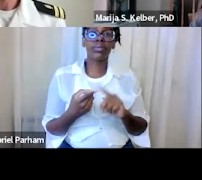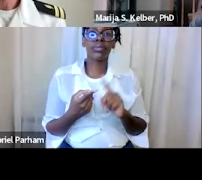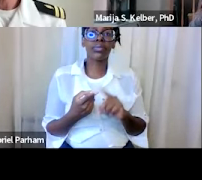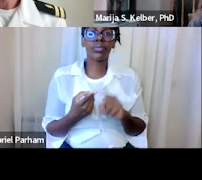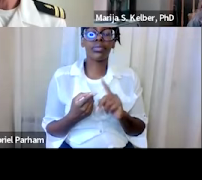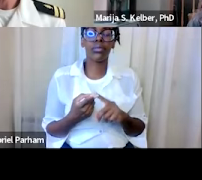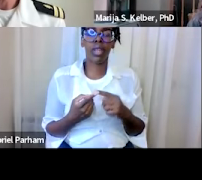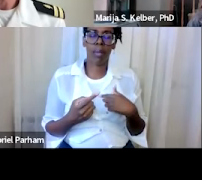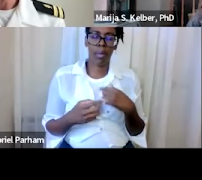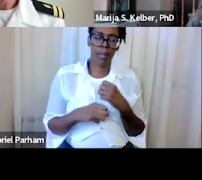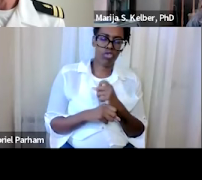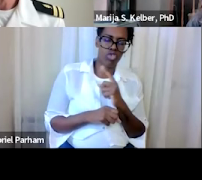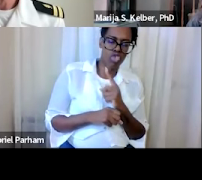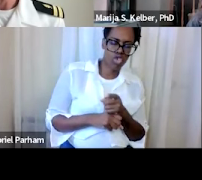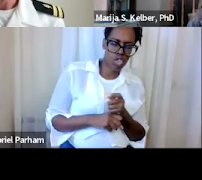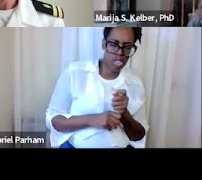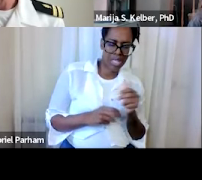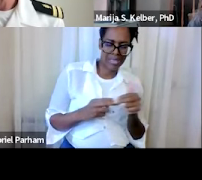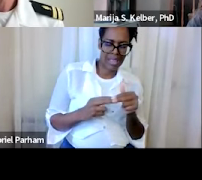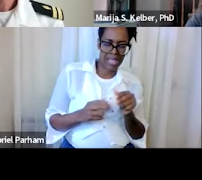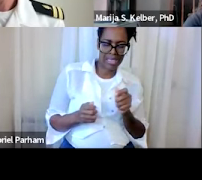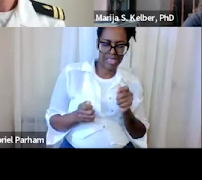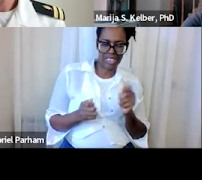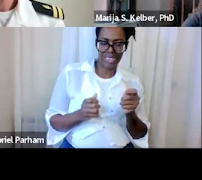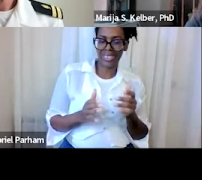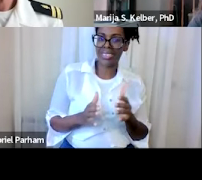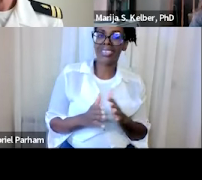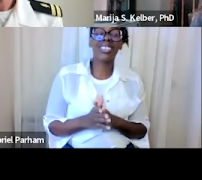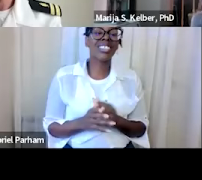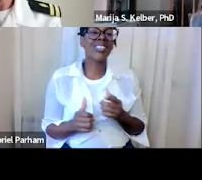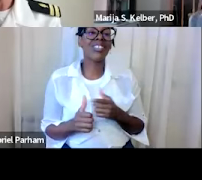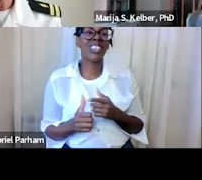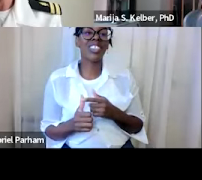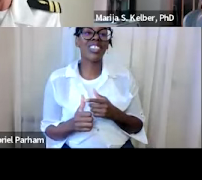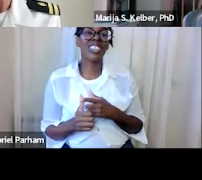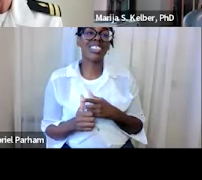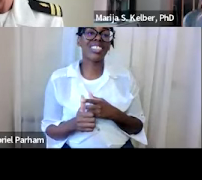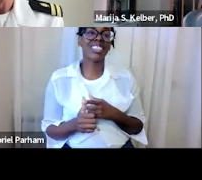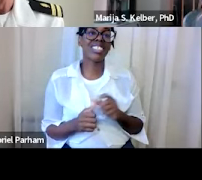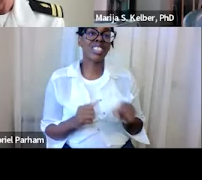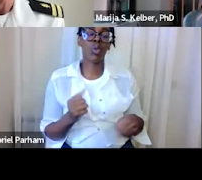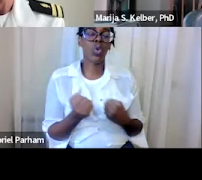let me make sure I can change slides. There we go. The first of those two is Supporting Service Members